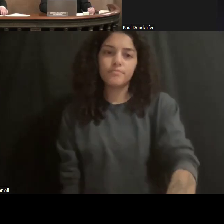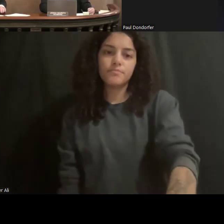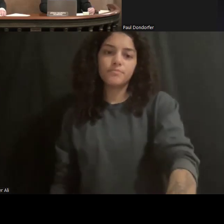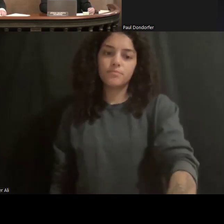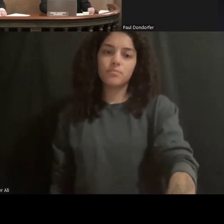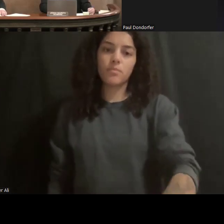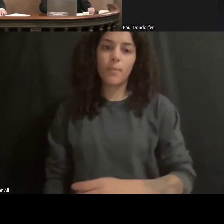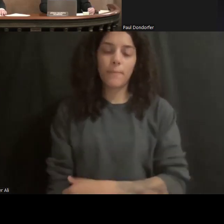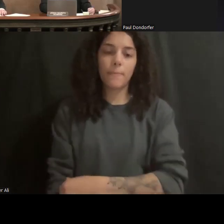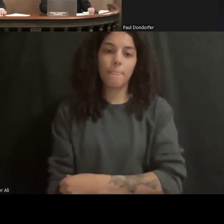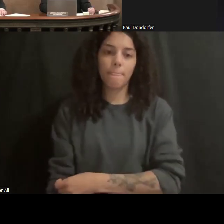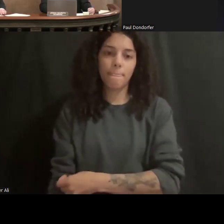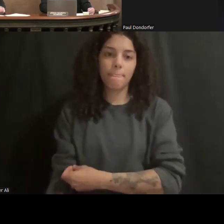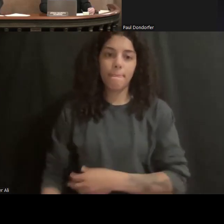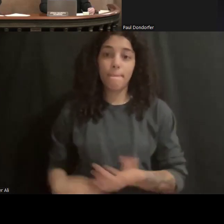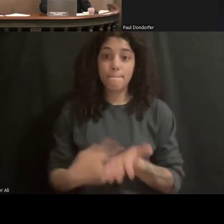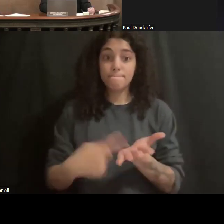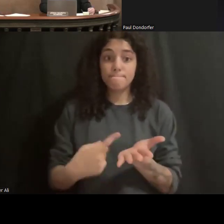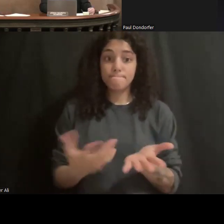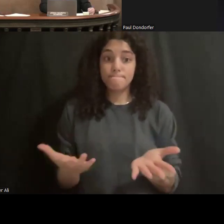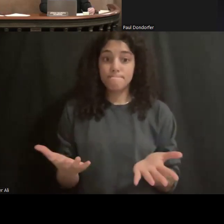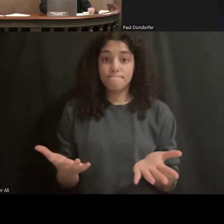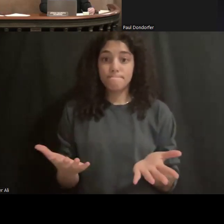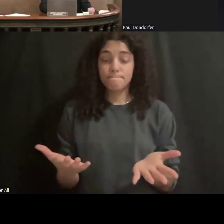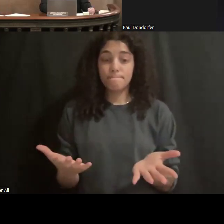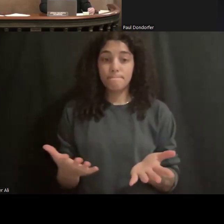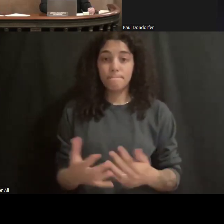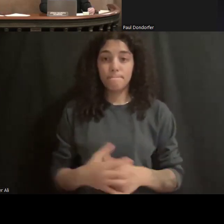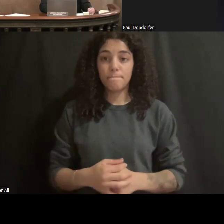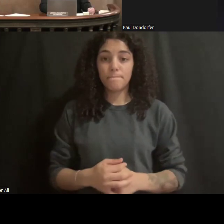Is there any discussion